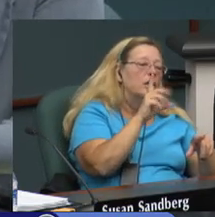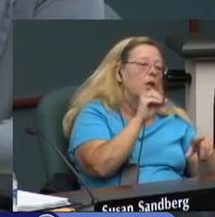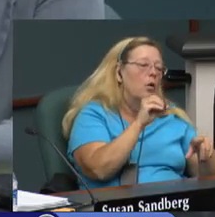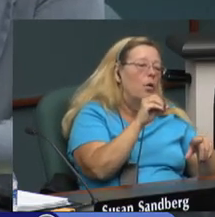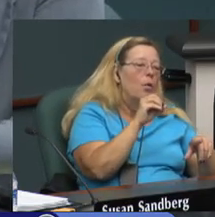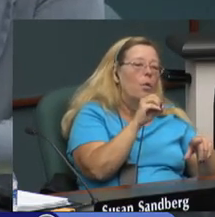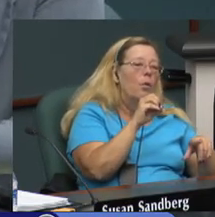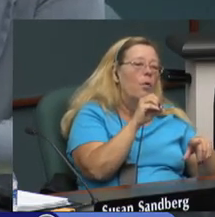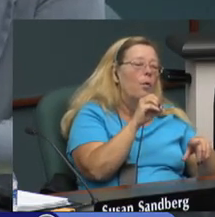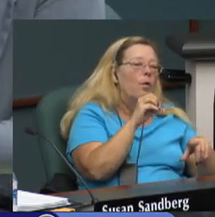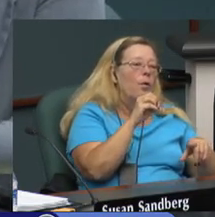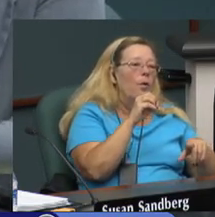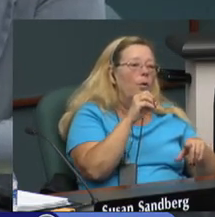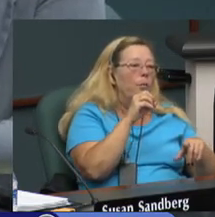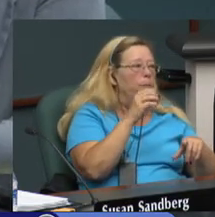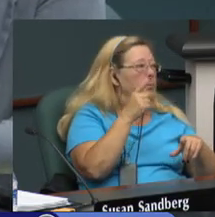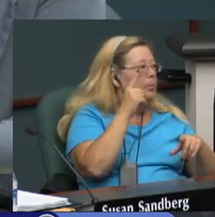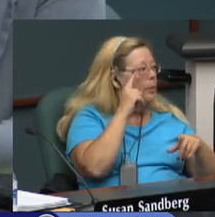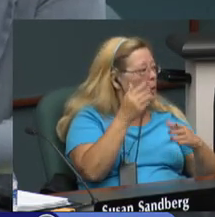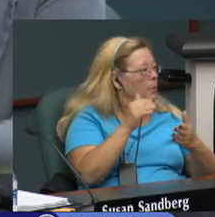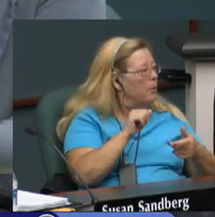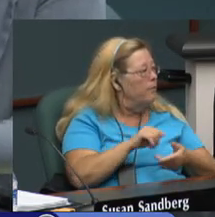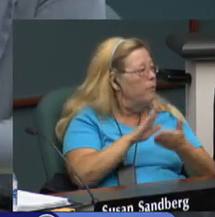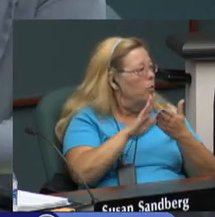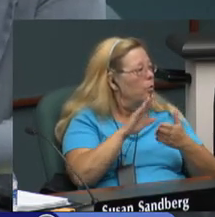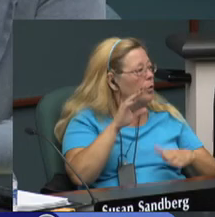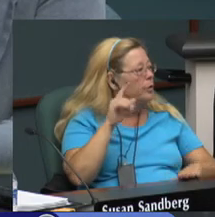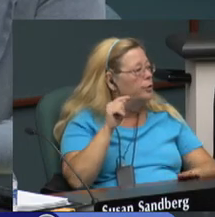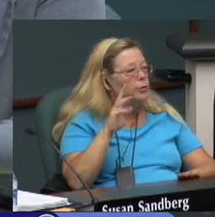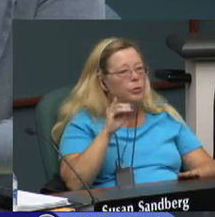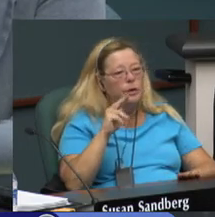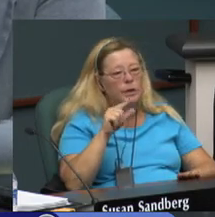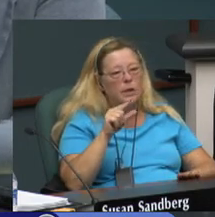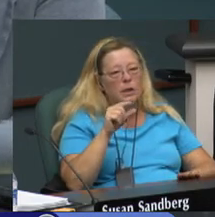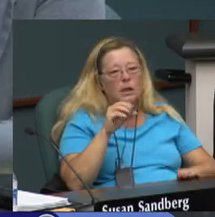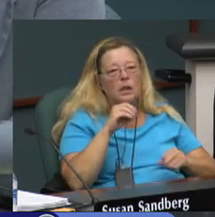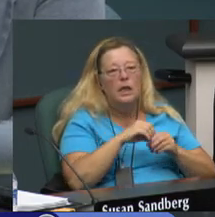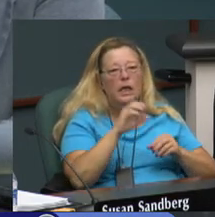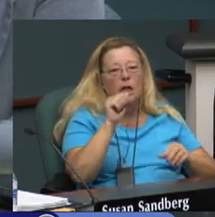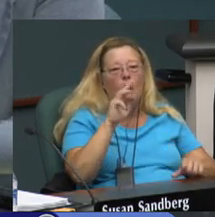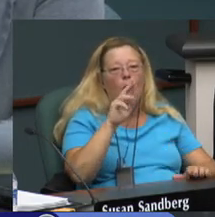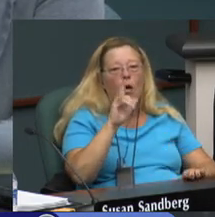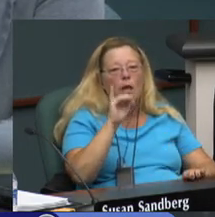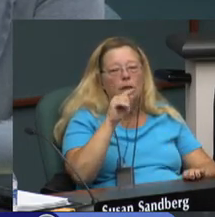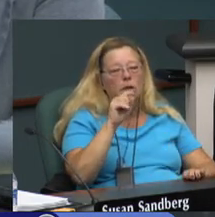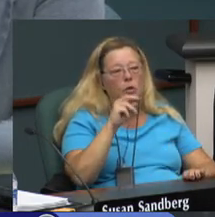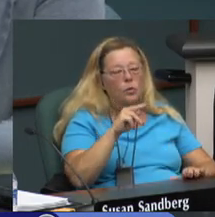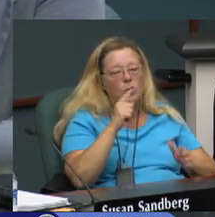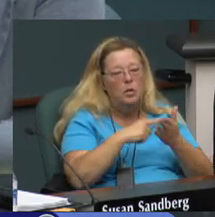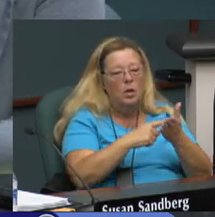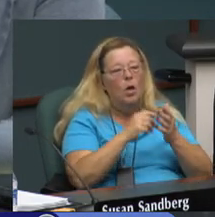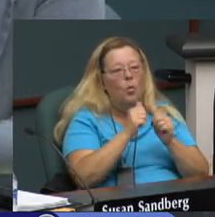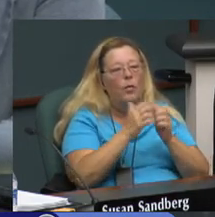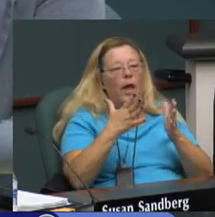turning toss came before you with the project at 17th and Arlington they discussed being able to do that without actually having to having to subdivide